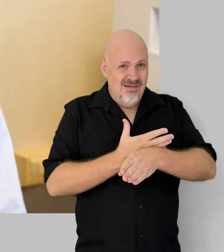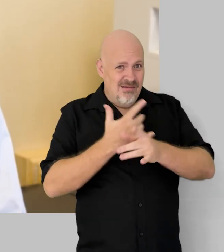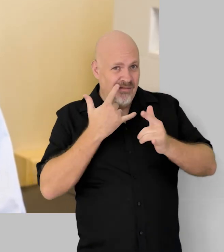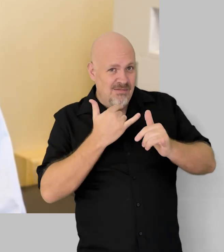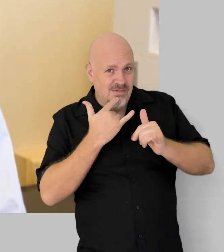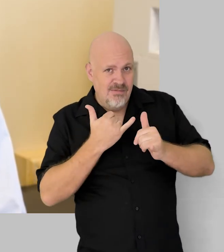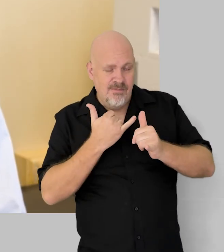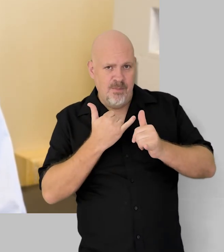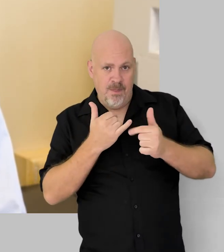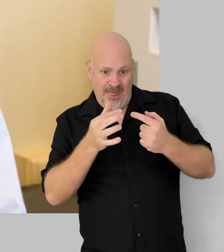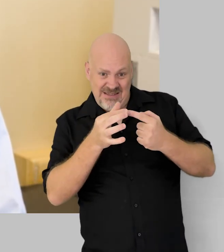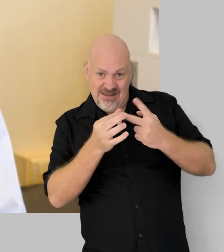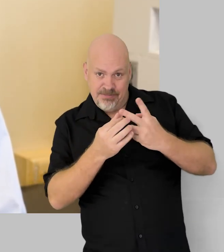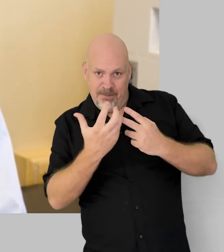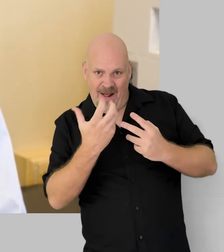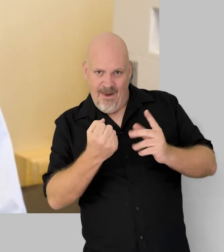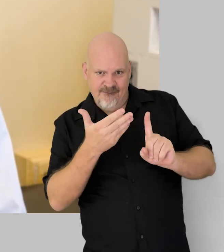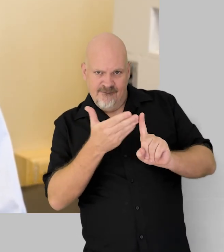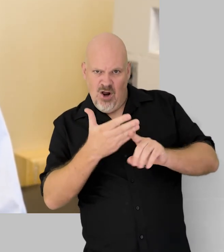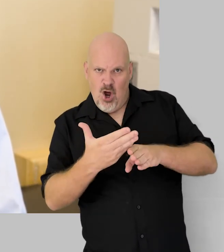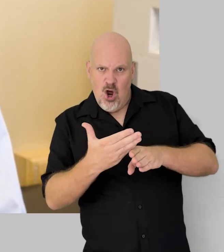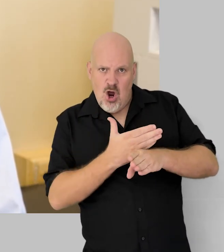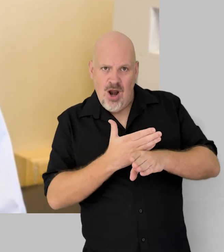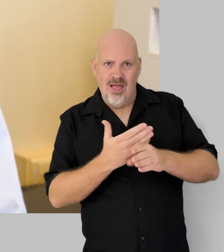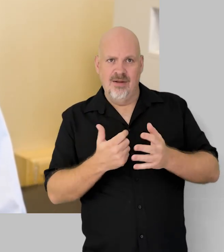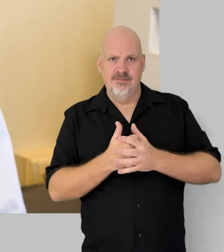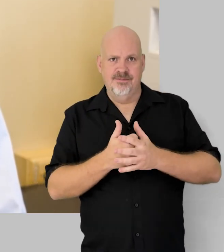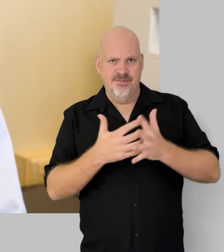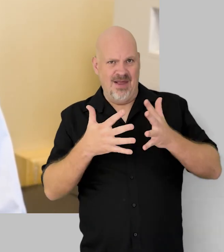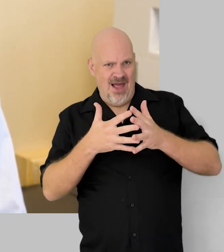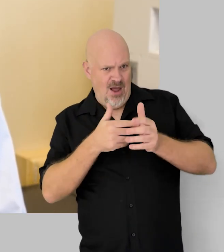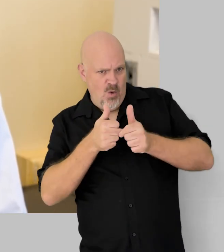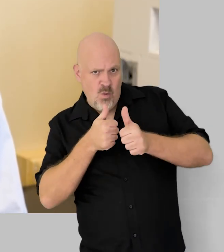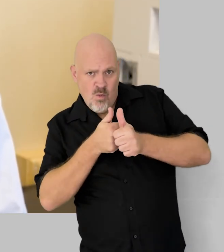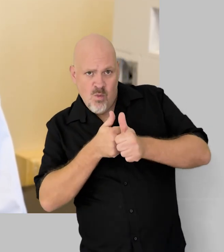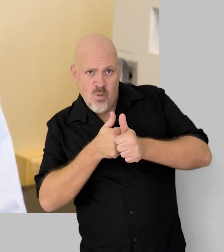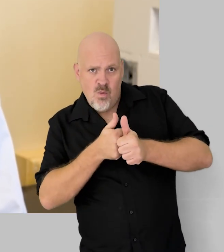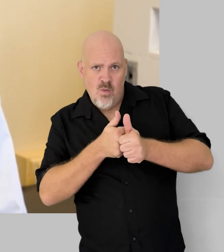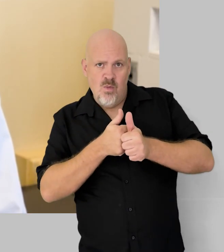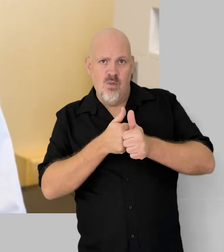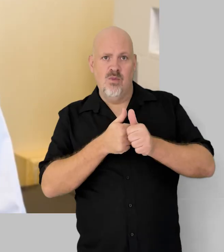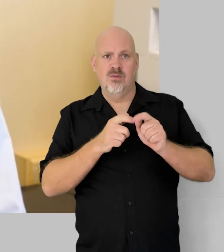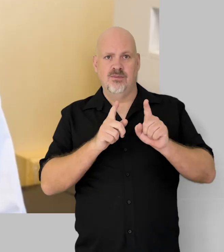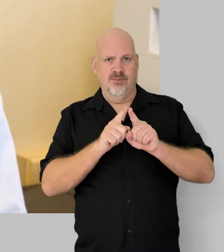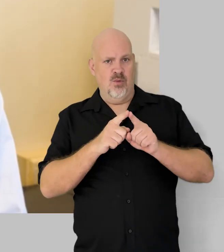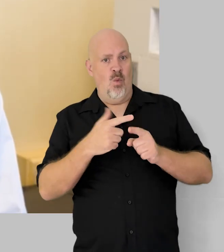whether that vulnerability becomes a factor in disparity.